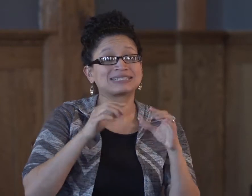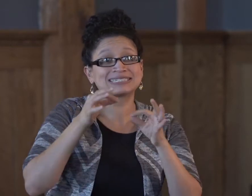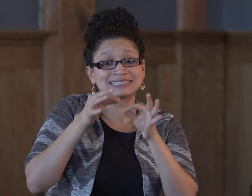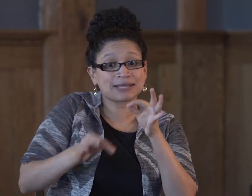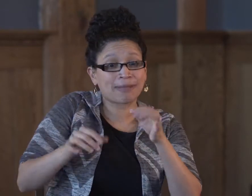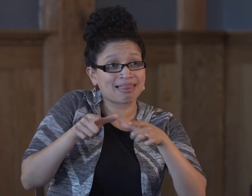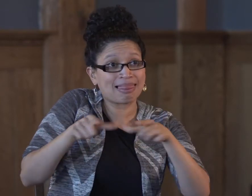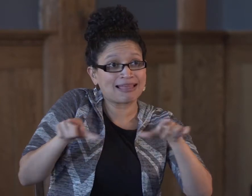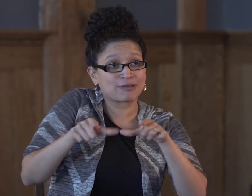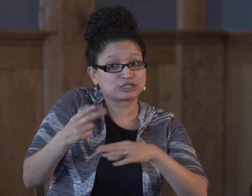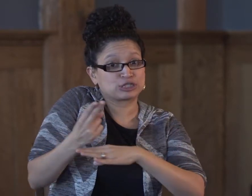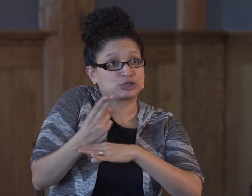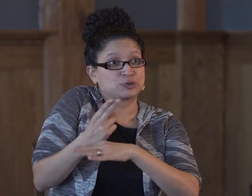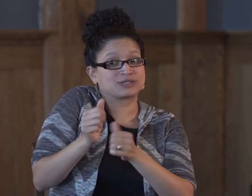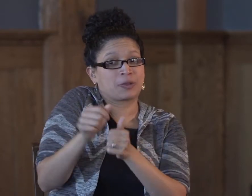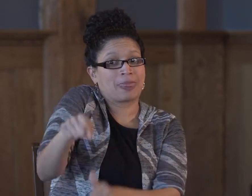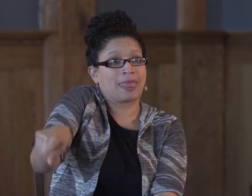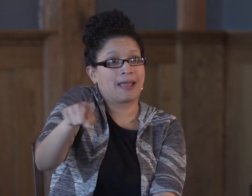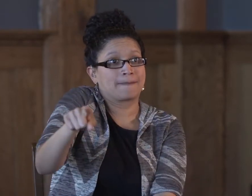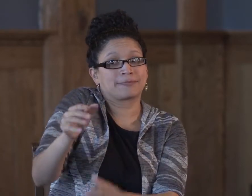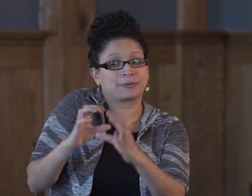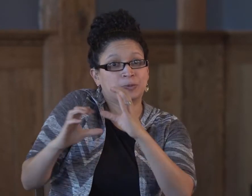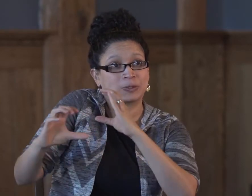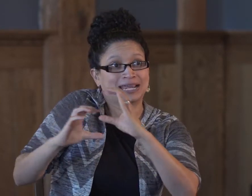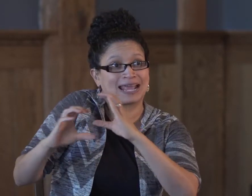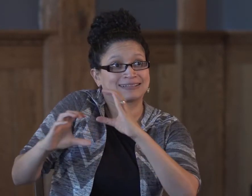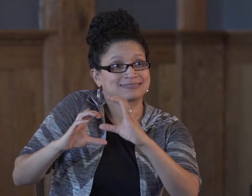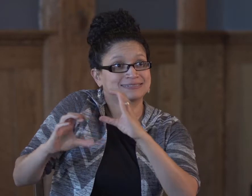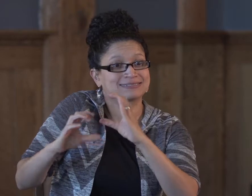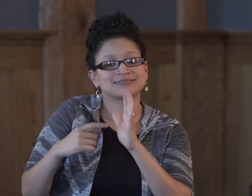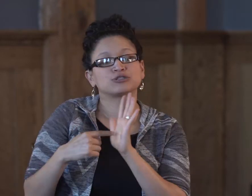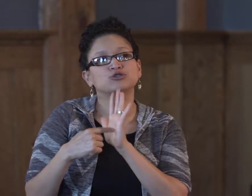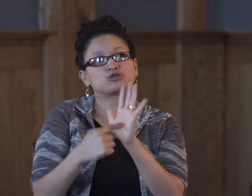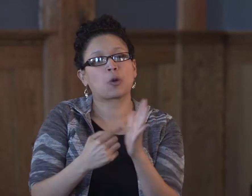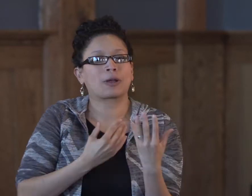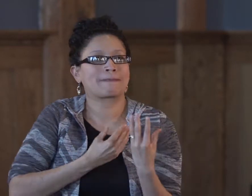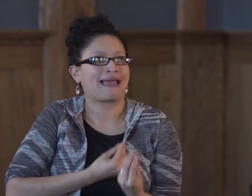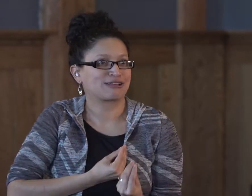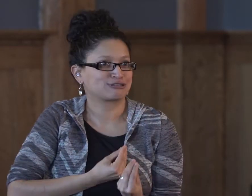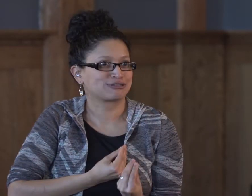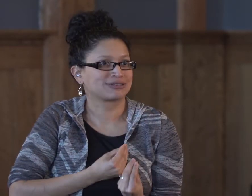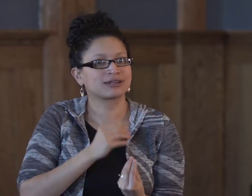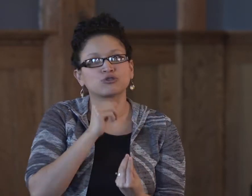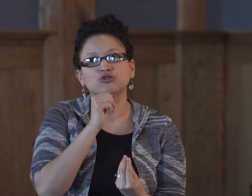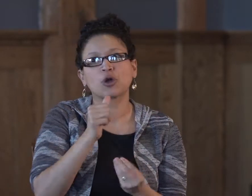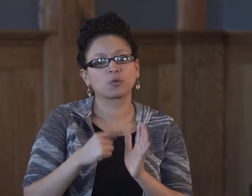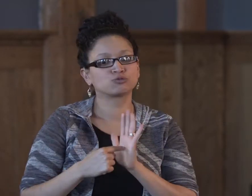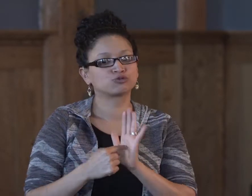So, I would say communicate in simple terms. Use simple language to ensure that communication